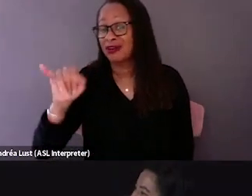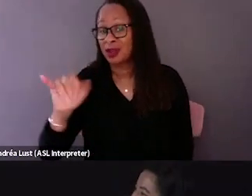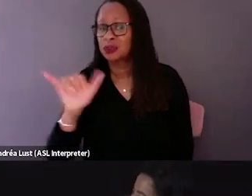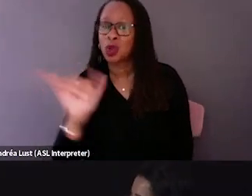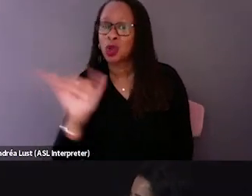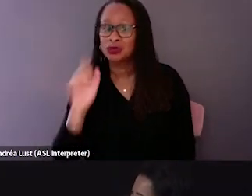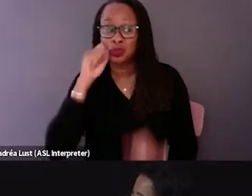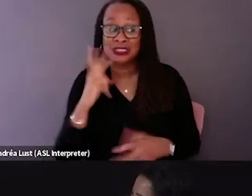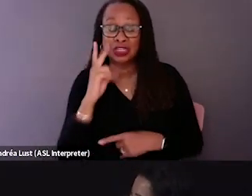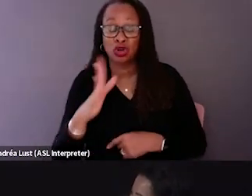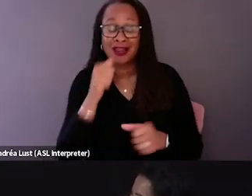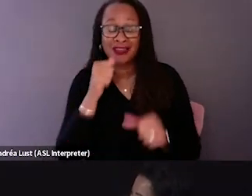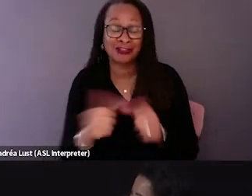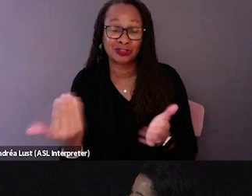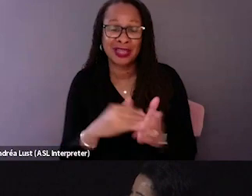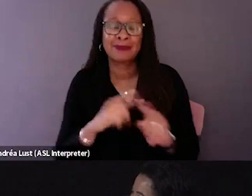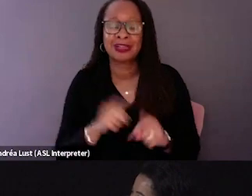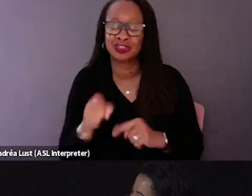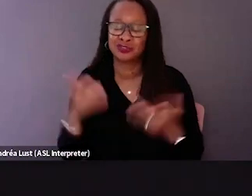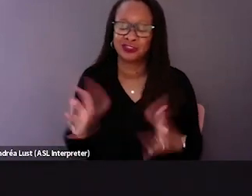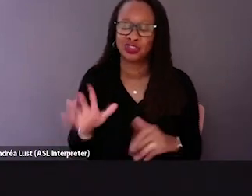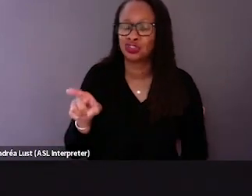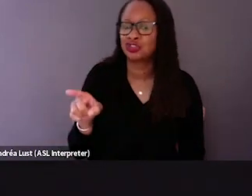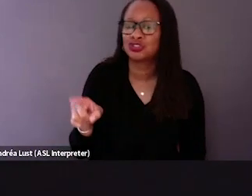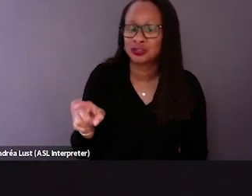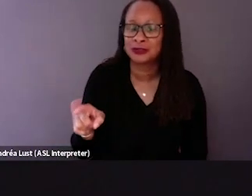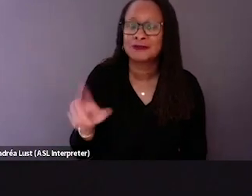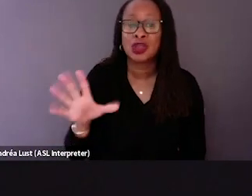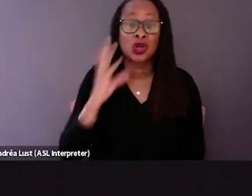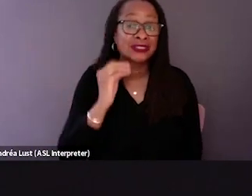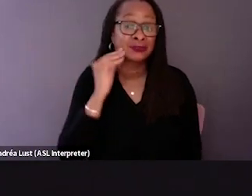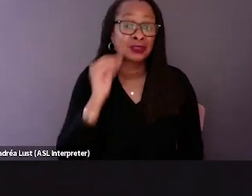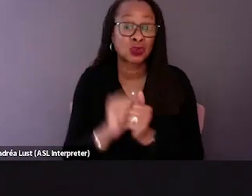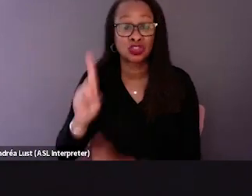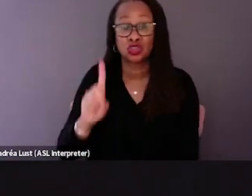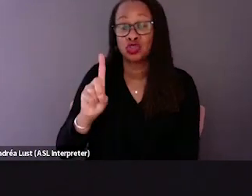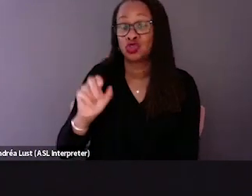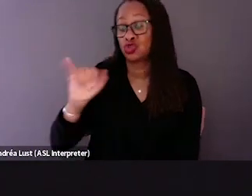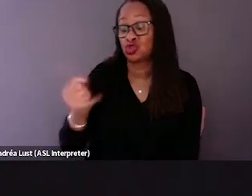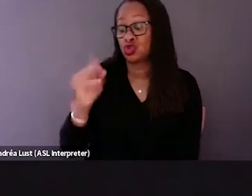but she had, you know, her experience with Judy was so different than what Karen had been through.